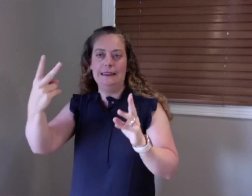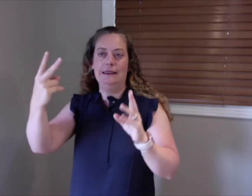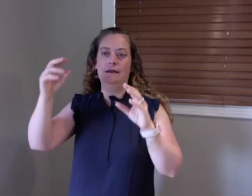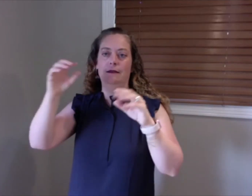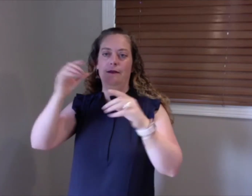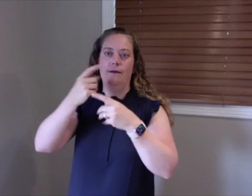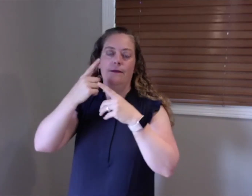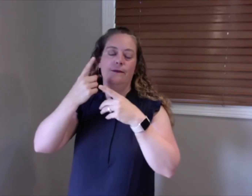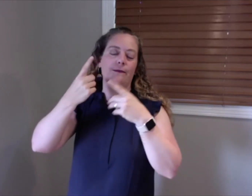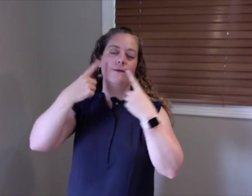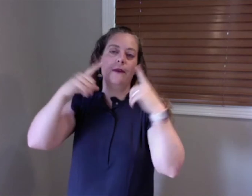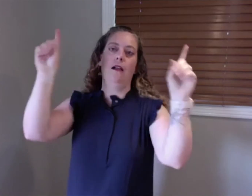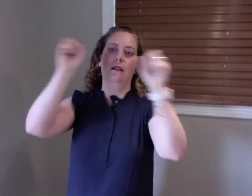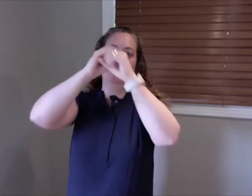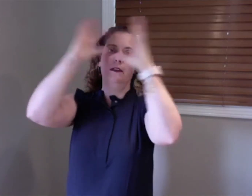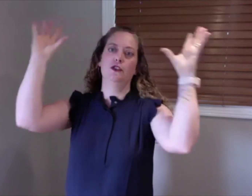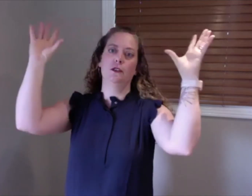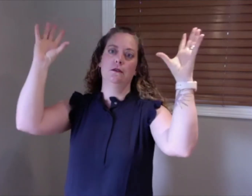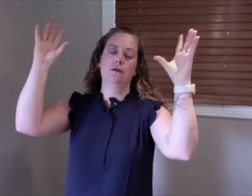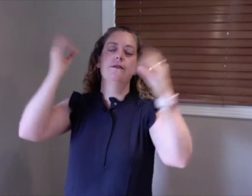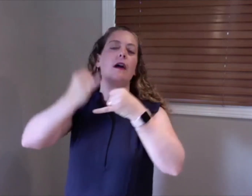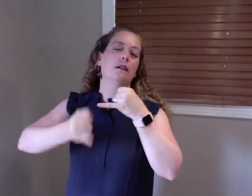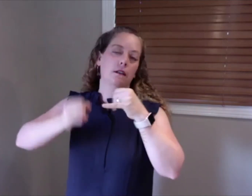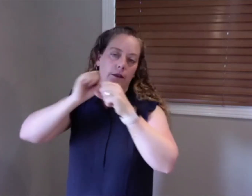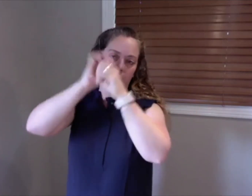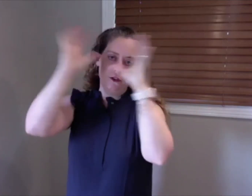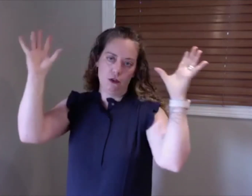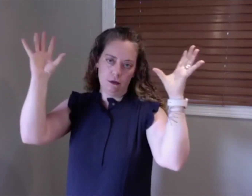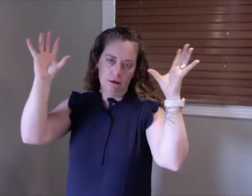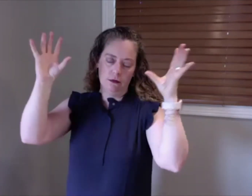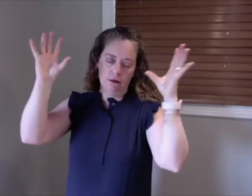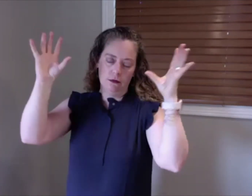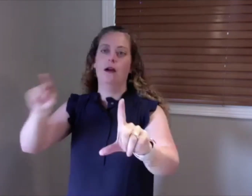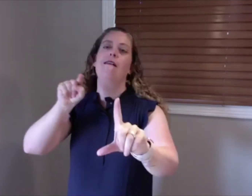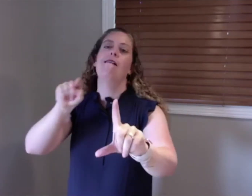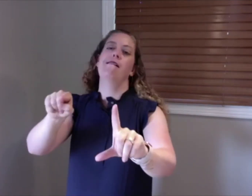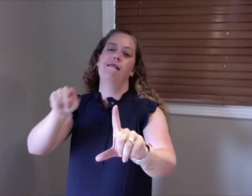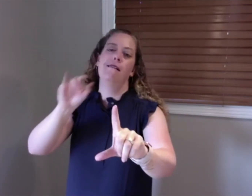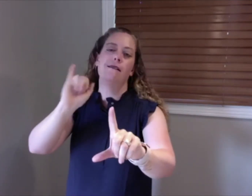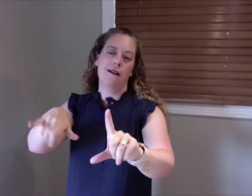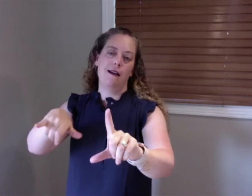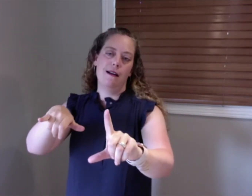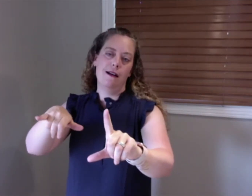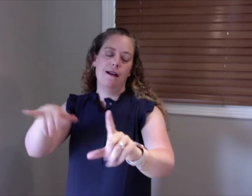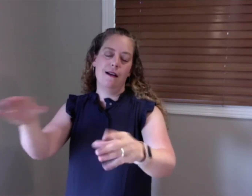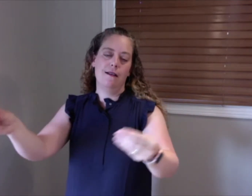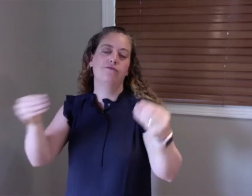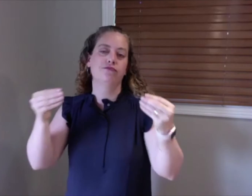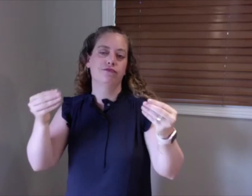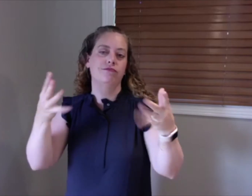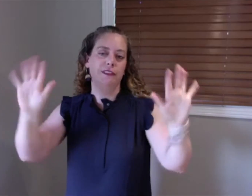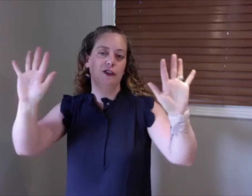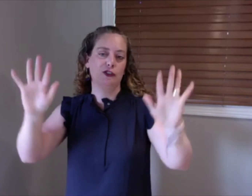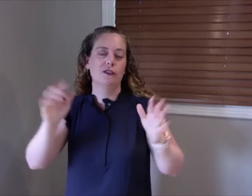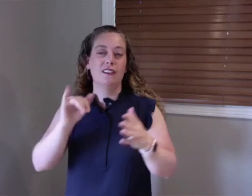finally successful. Um, it was when I really felt that I had